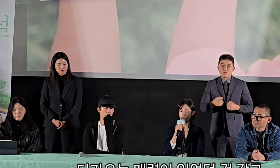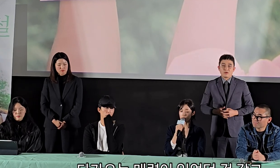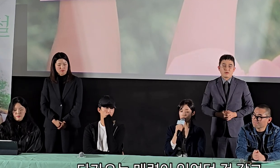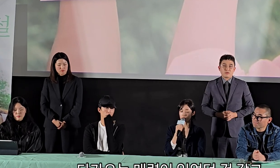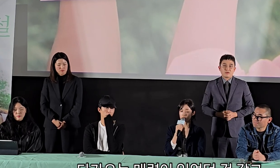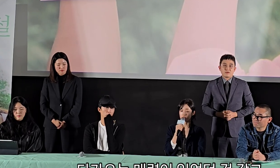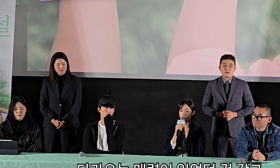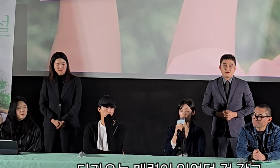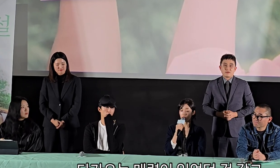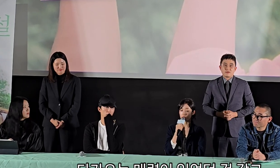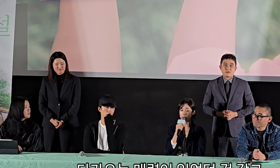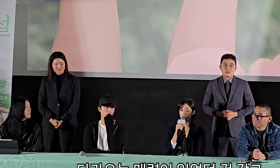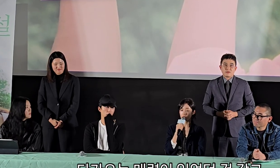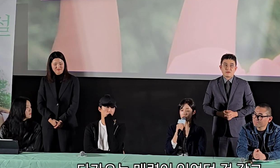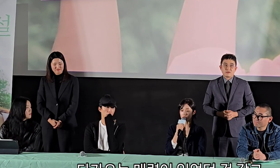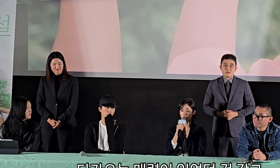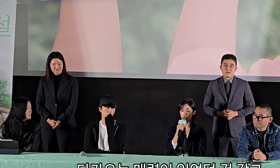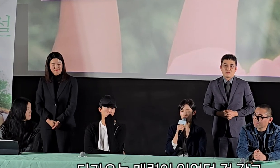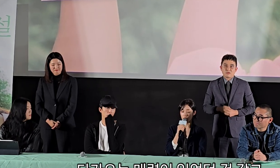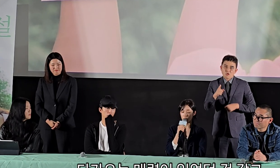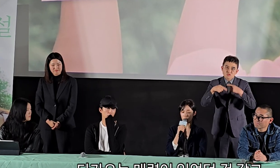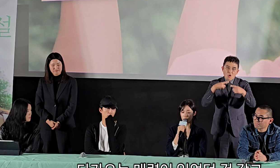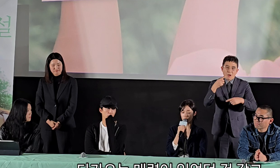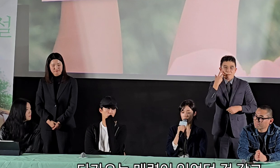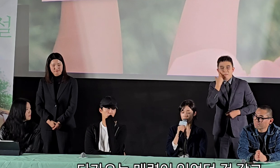to approaching people in that way.